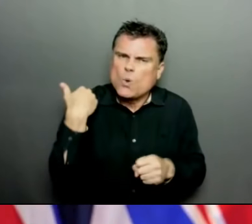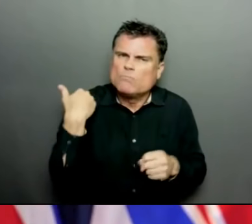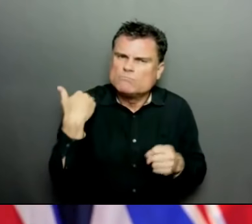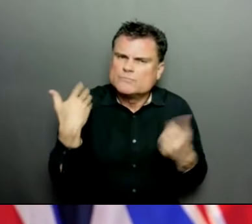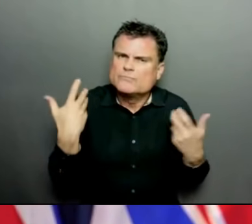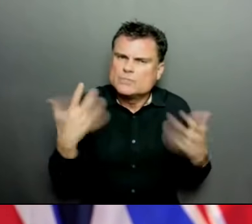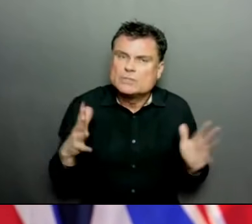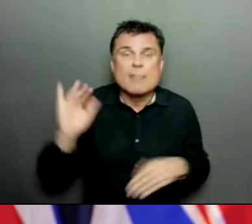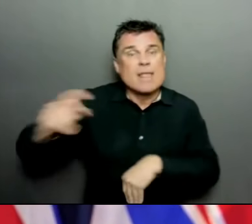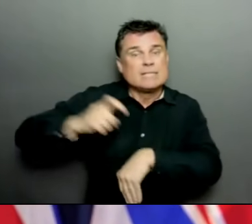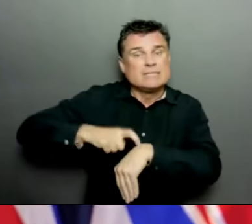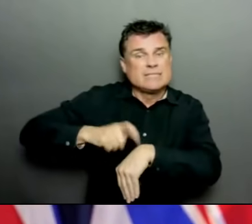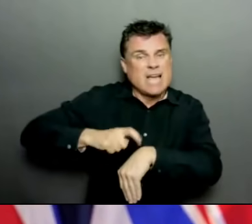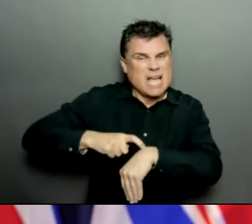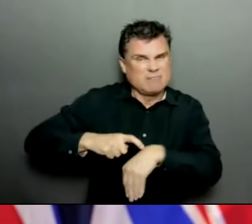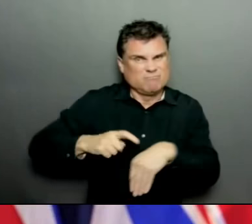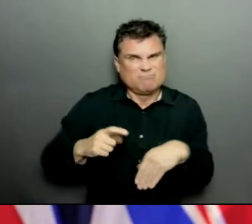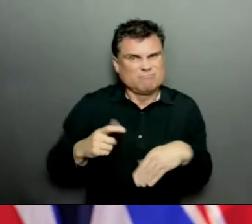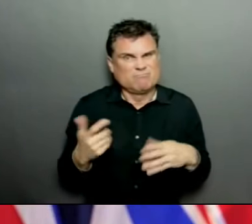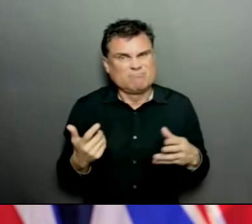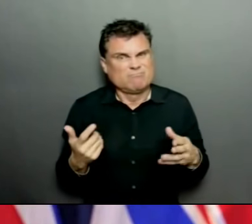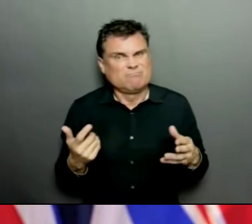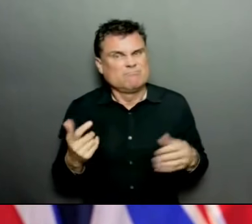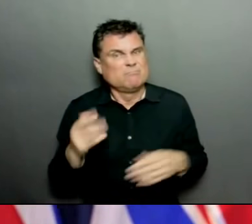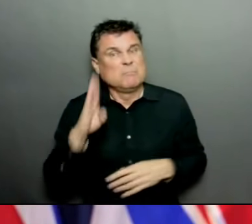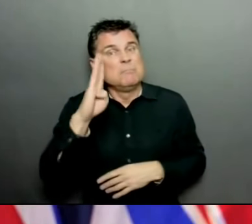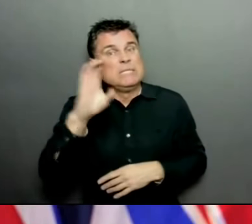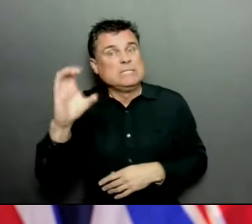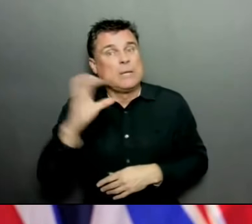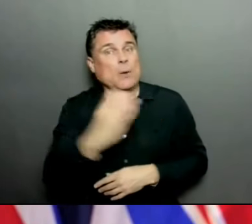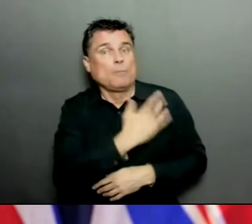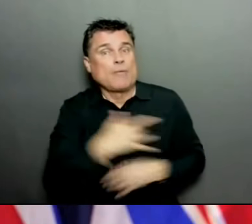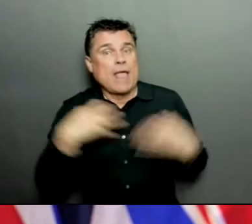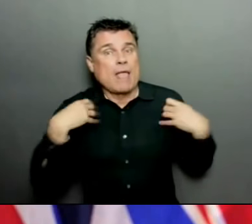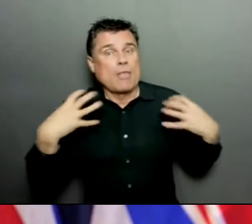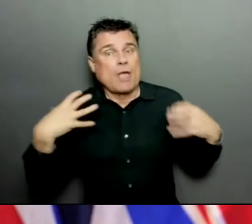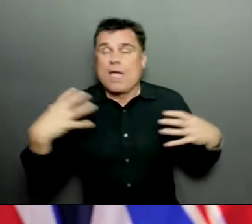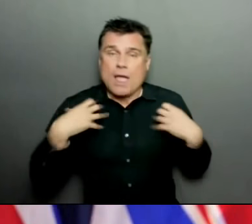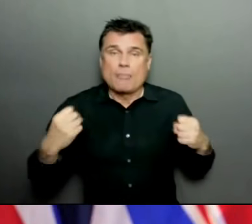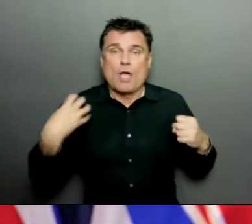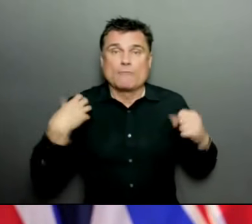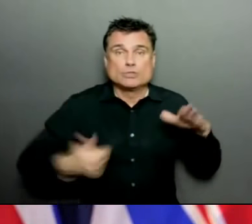time, and gave me a copy of her current book which I recommend everybody because I